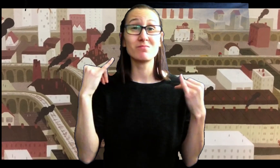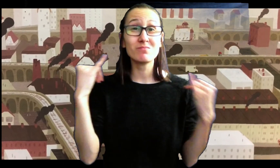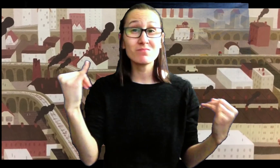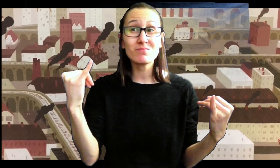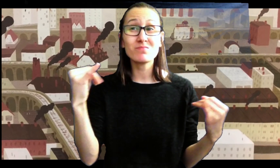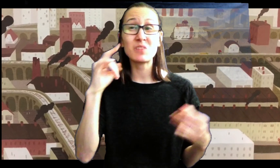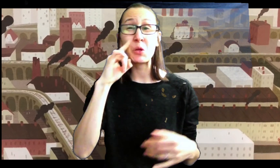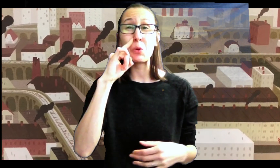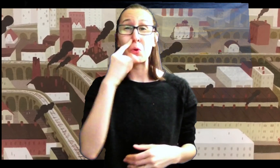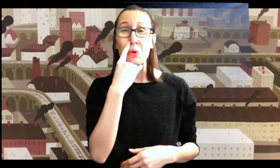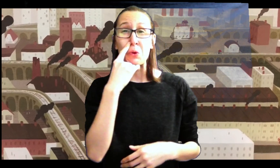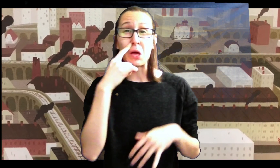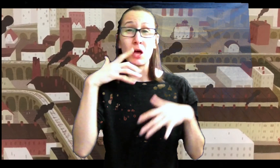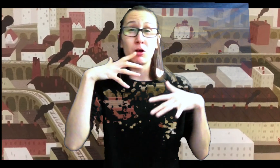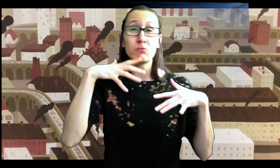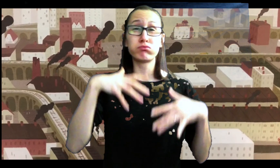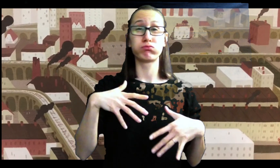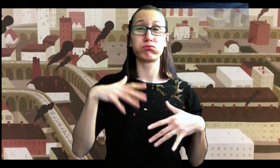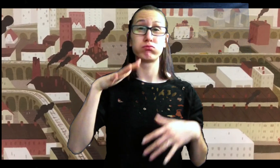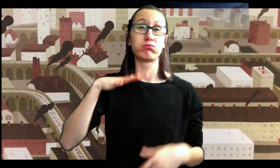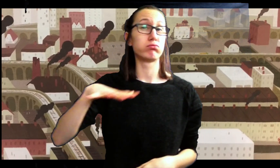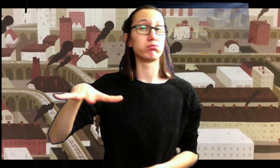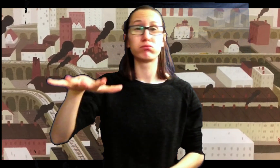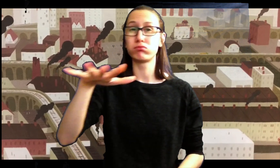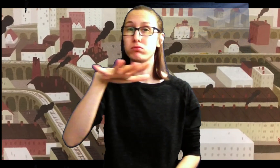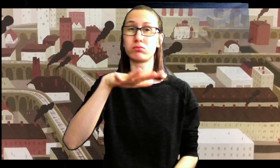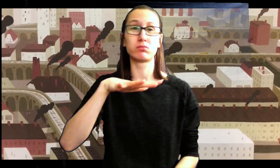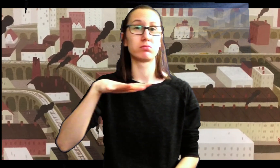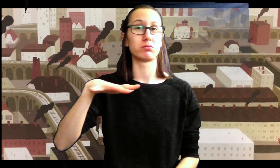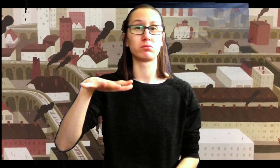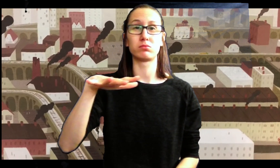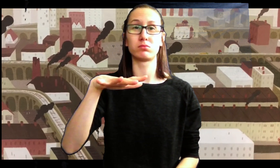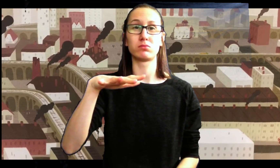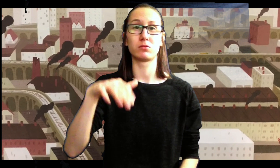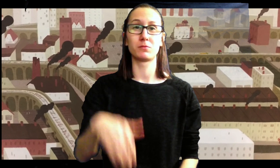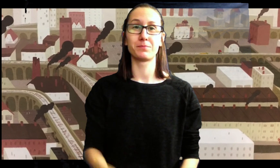As you can imagine, it was a very dreary place.